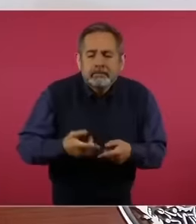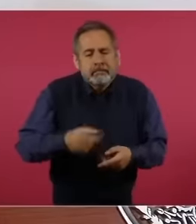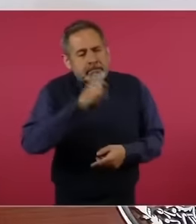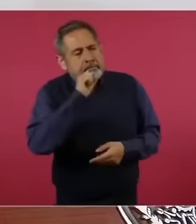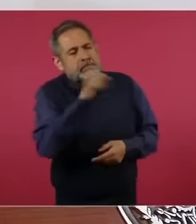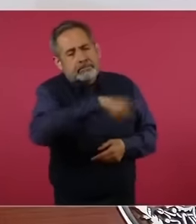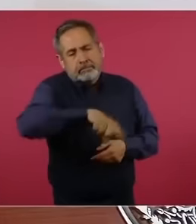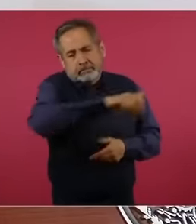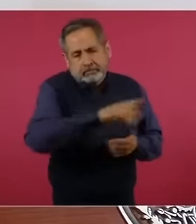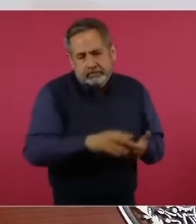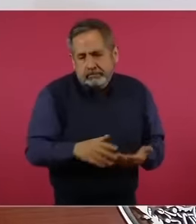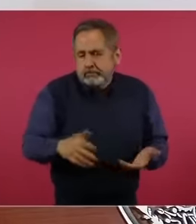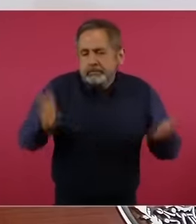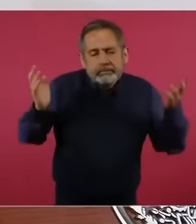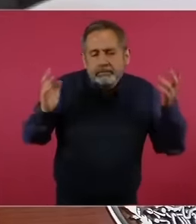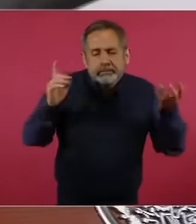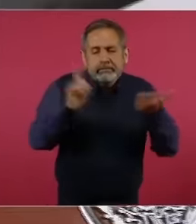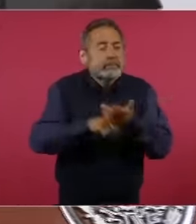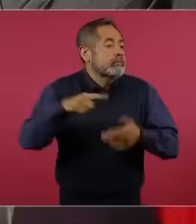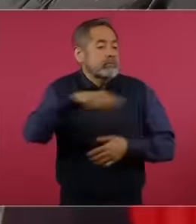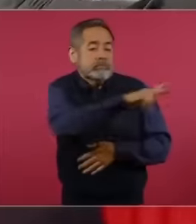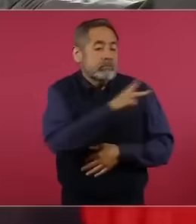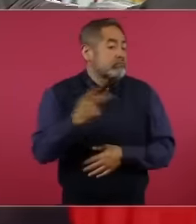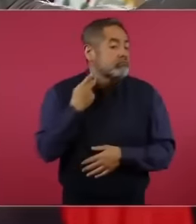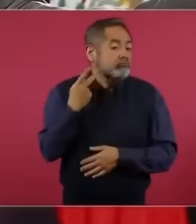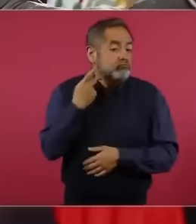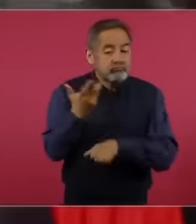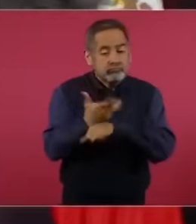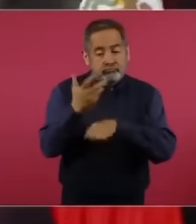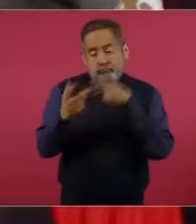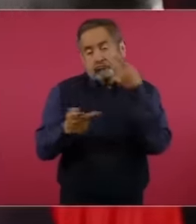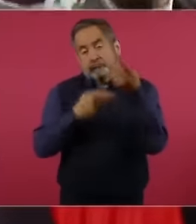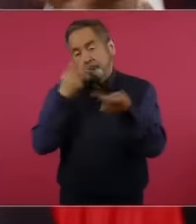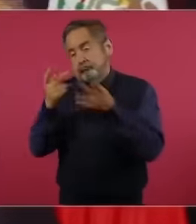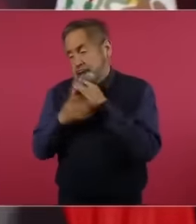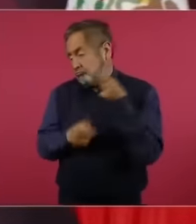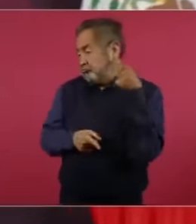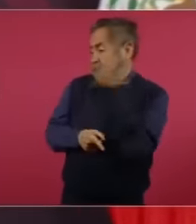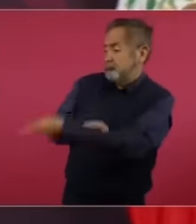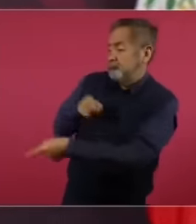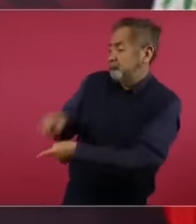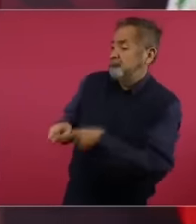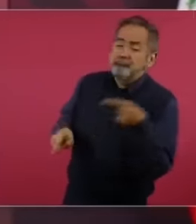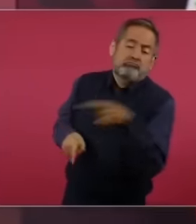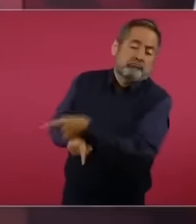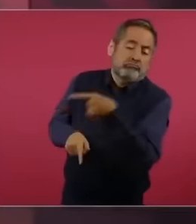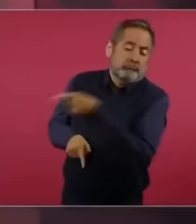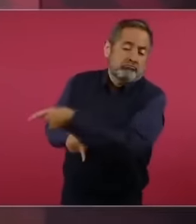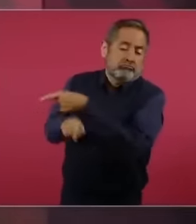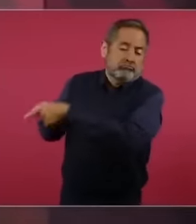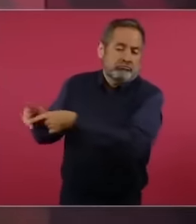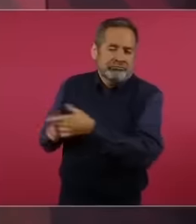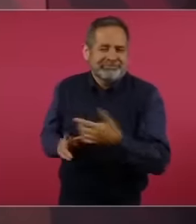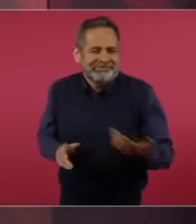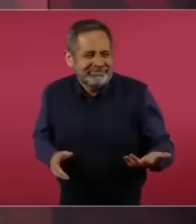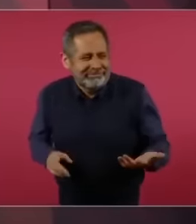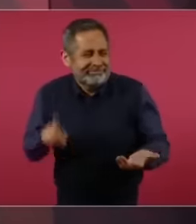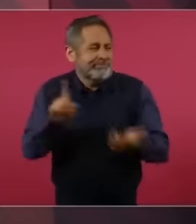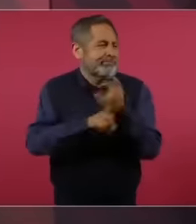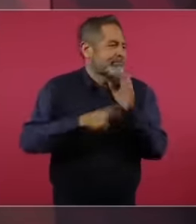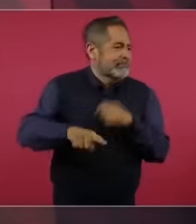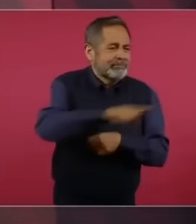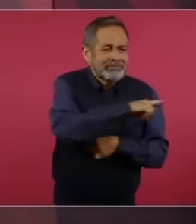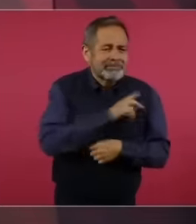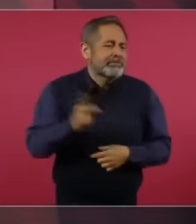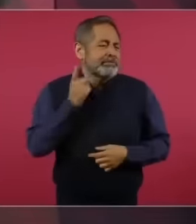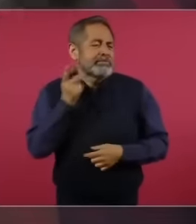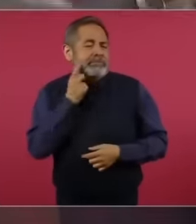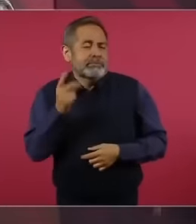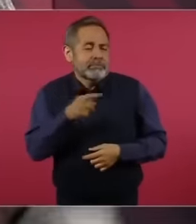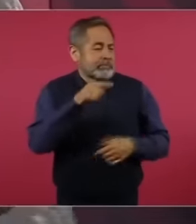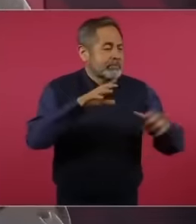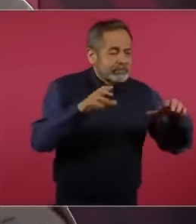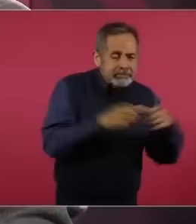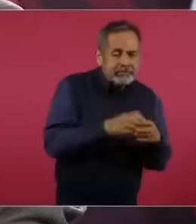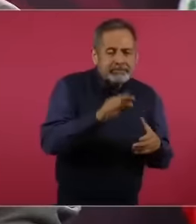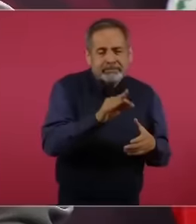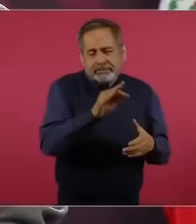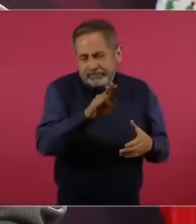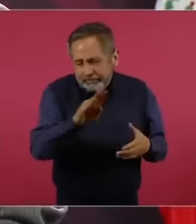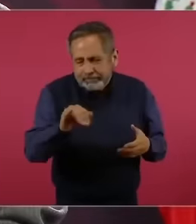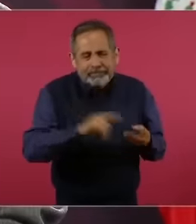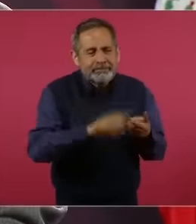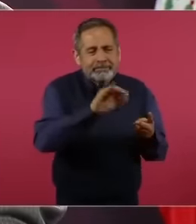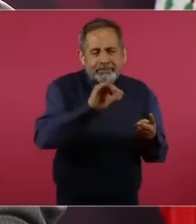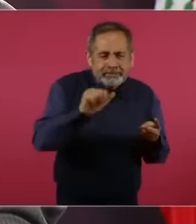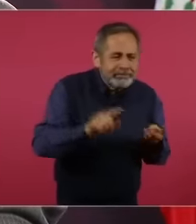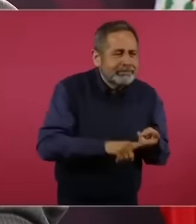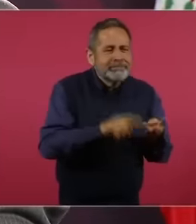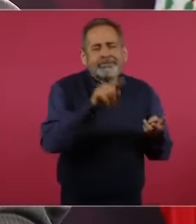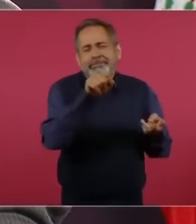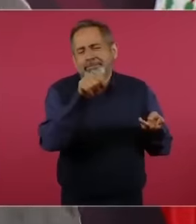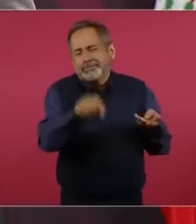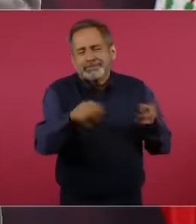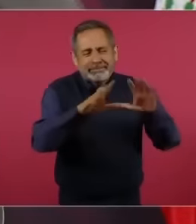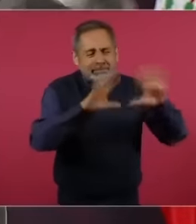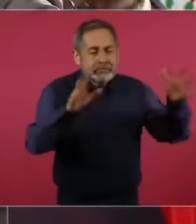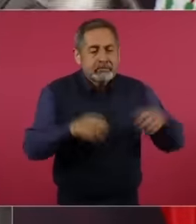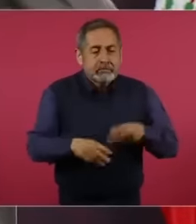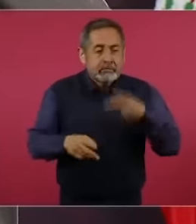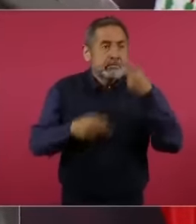politicians. The legislators from the government agencies don't talk about it, that's why I say they fight